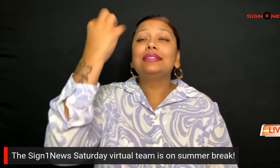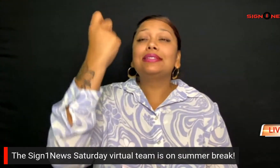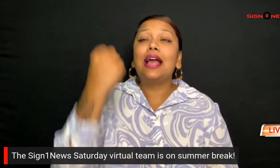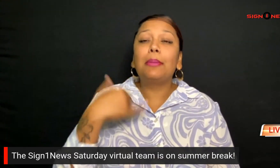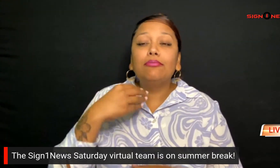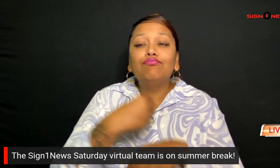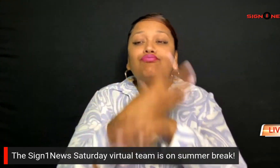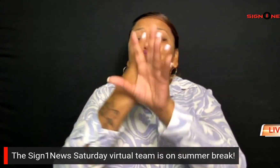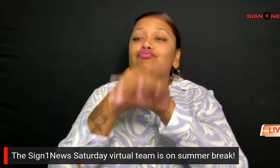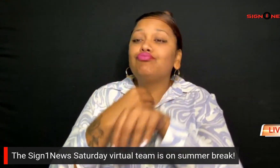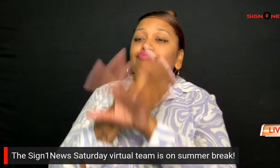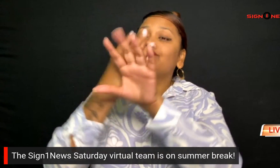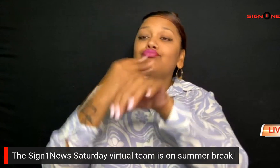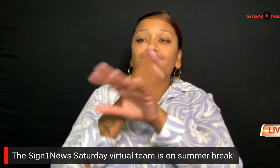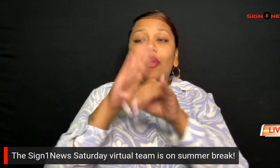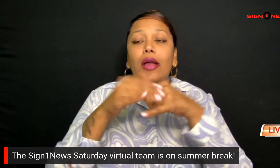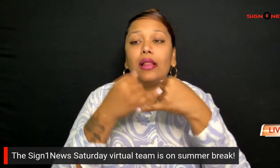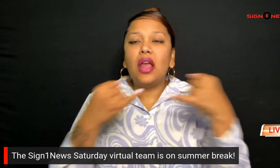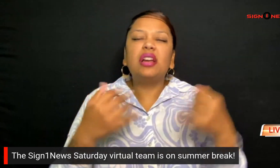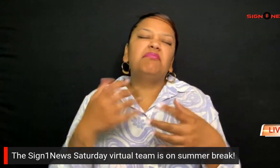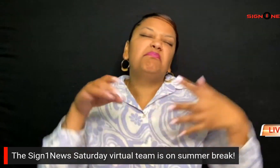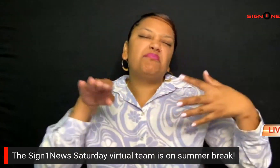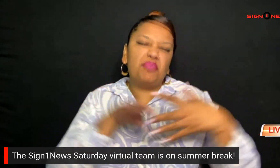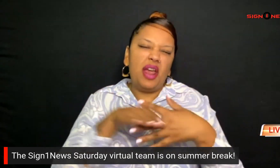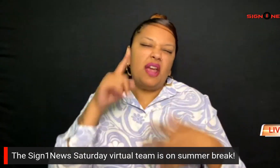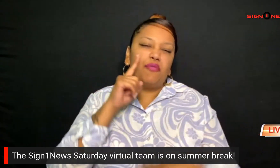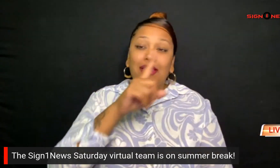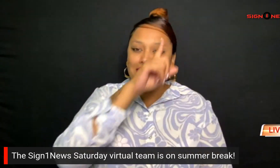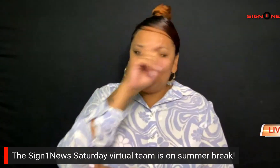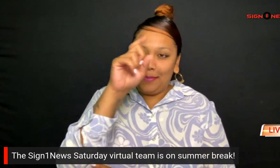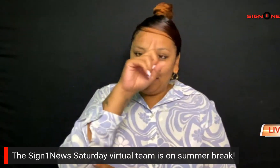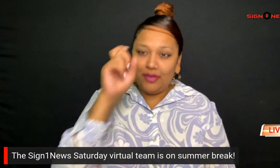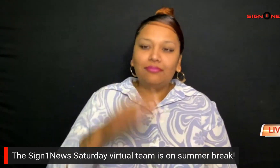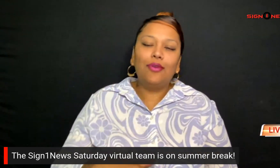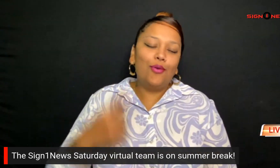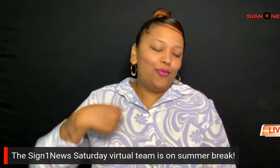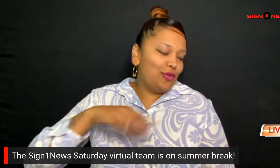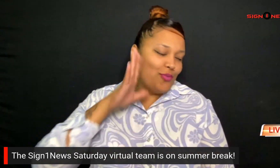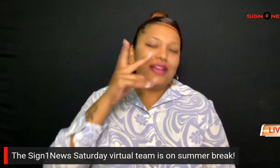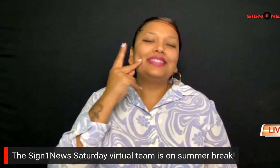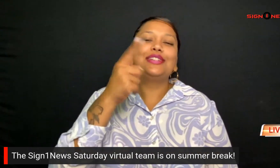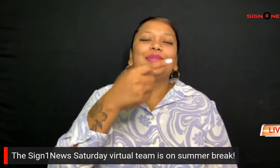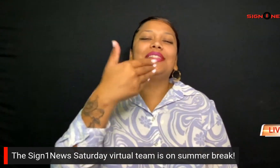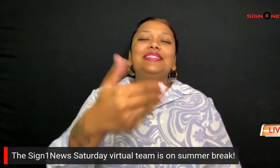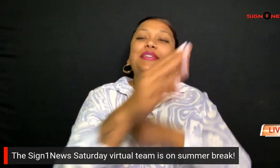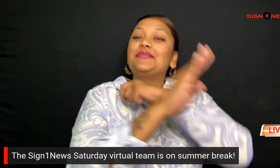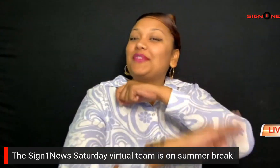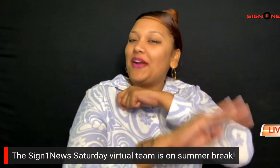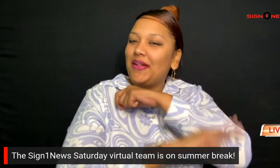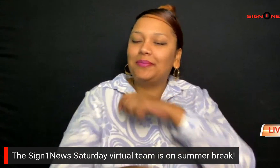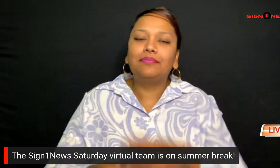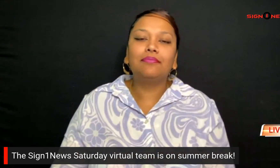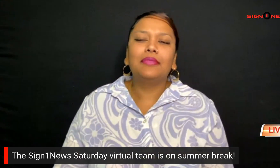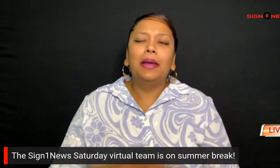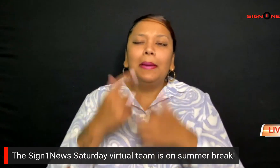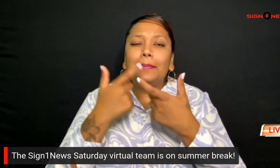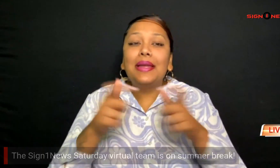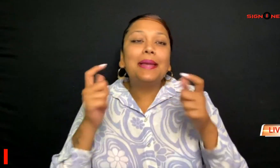virtual show is taking a break for the summer we will see you again in the fall a big thank